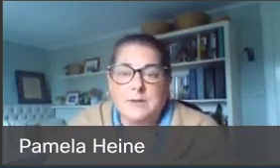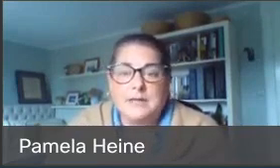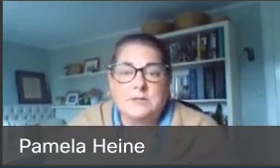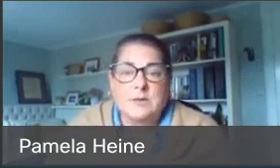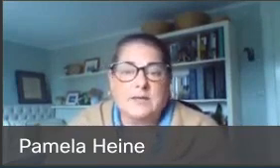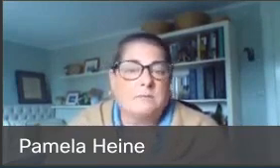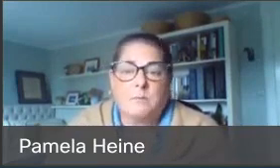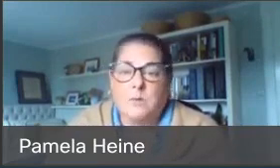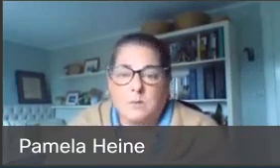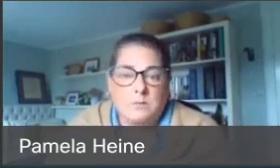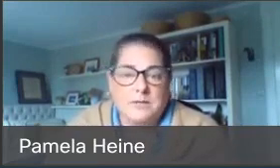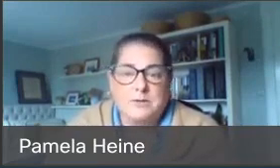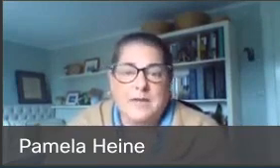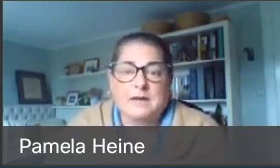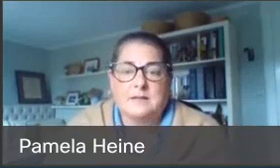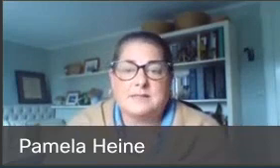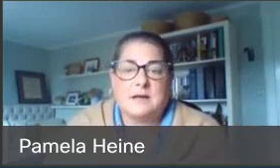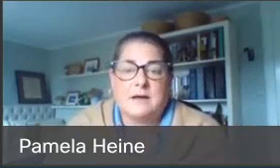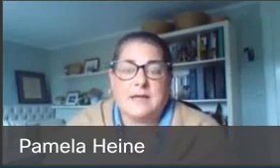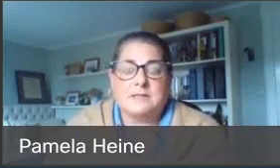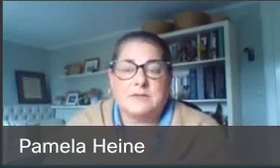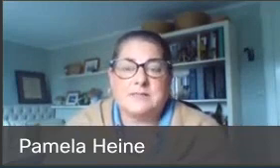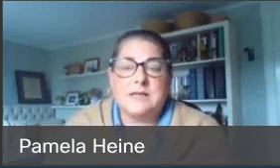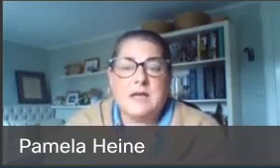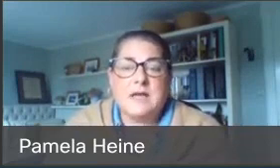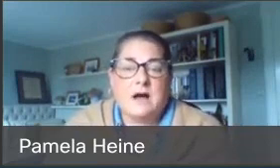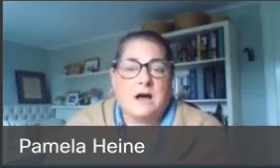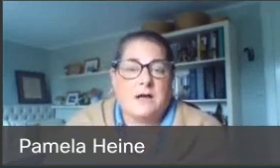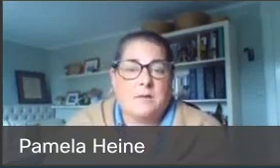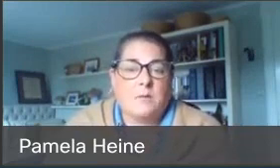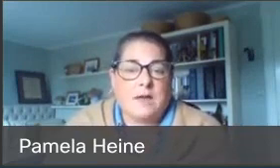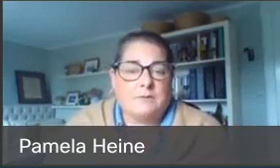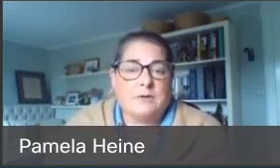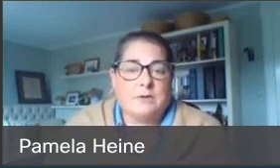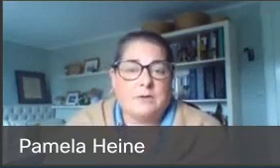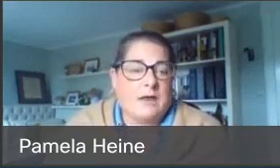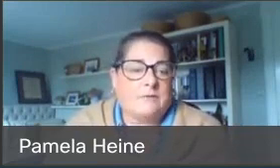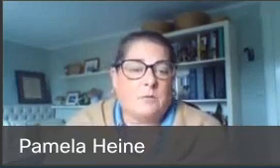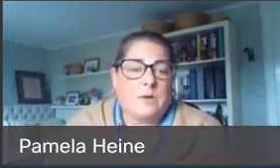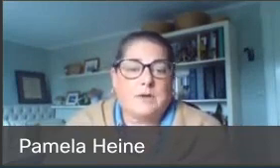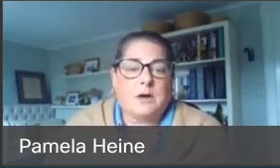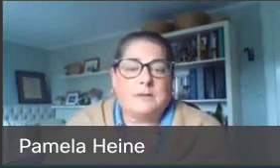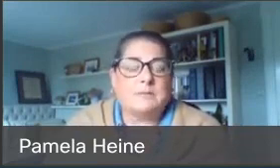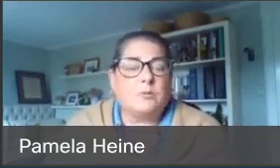If we don't get to it, we will make sure the panelist answer this after the webinar.